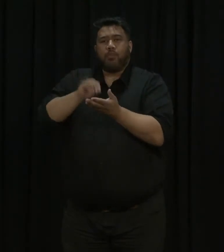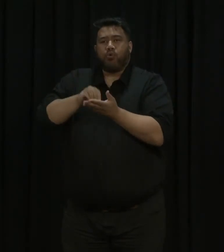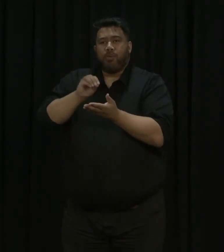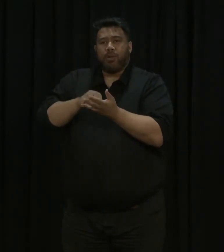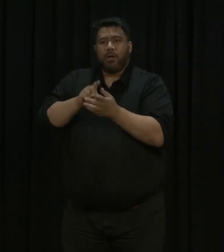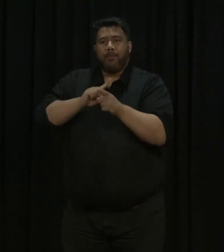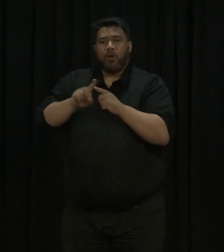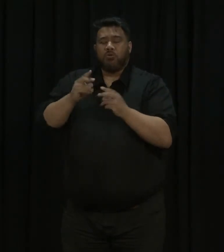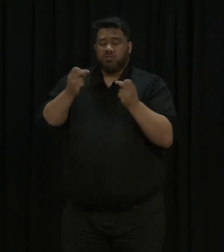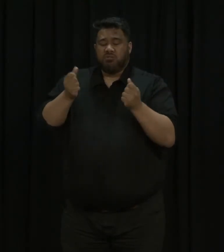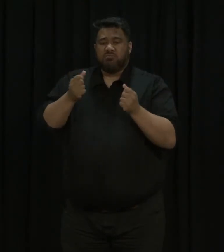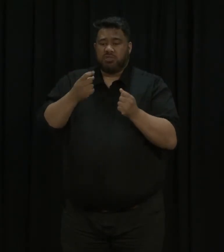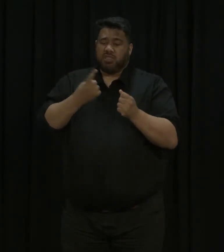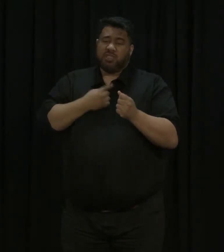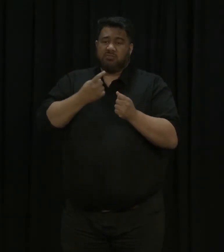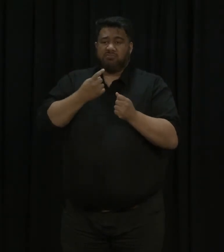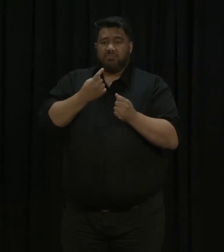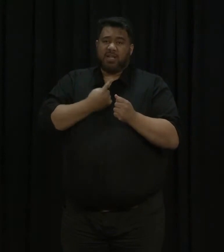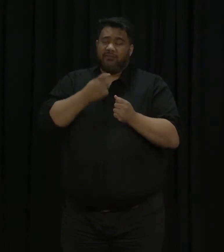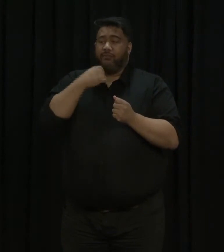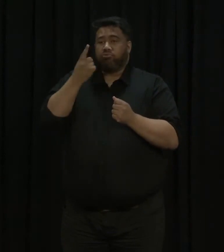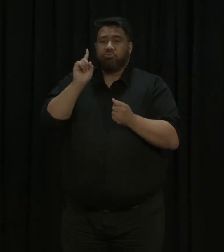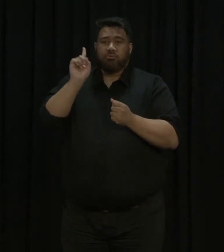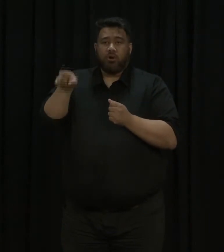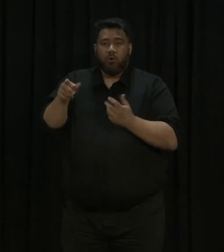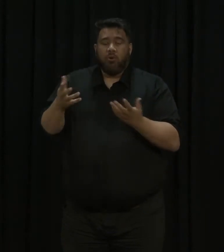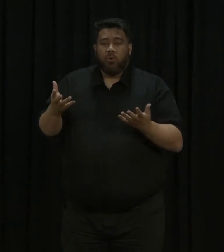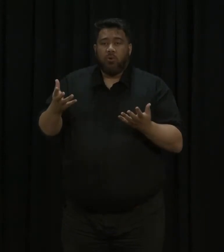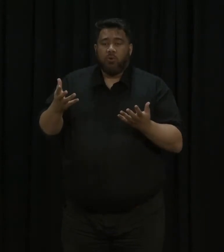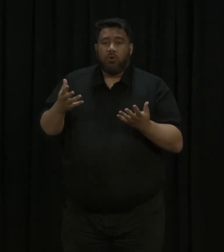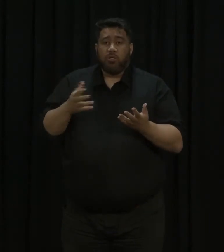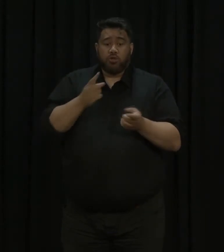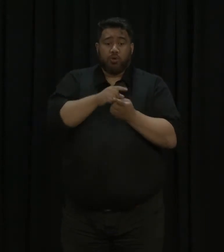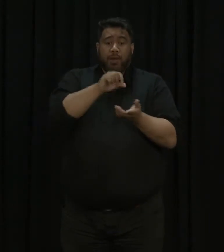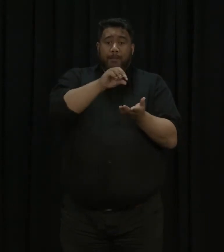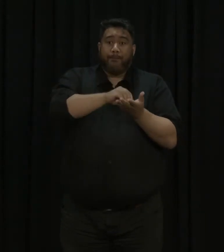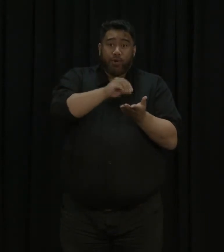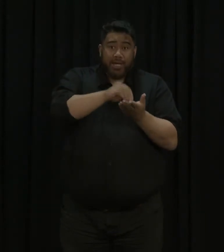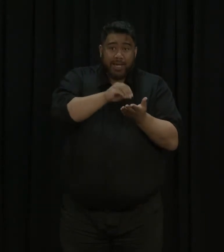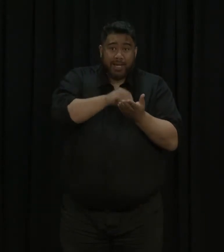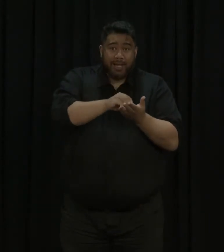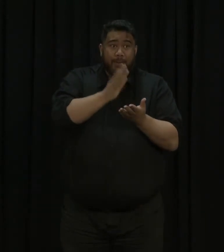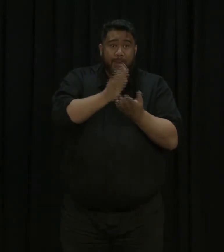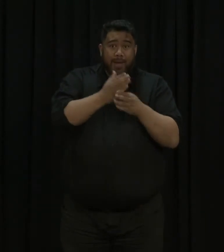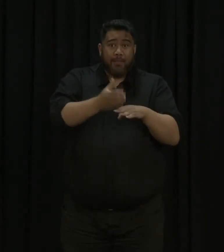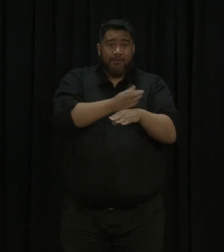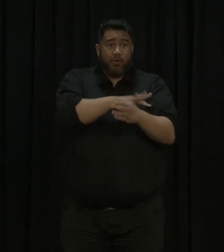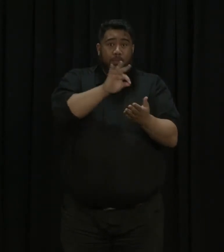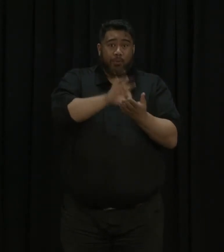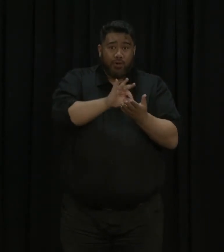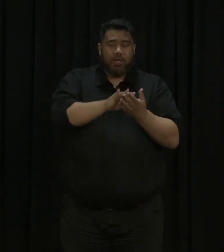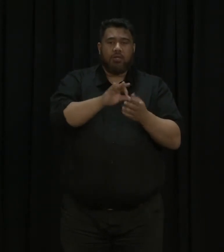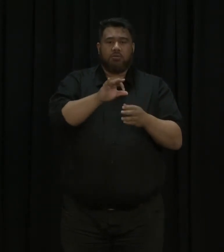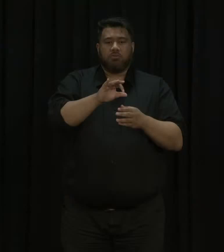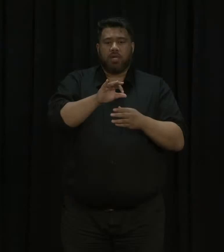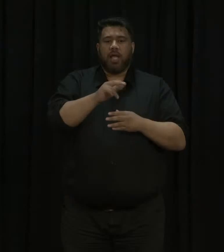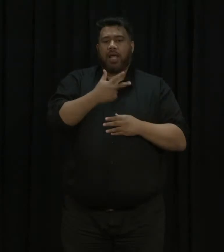difficult to predict because first doses now are predominantly people walking into a clinic without an appointment or stop so our first dose based on bookings,